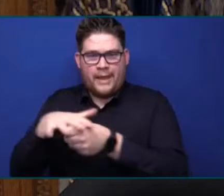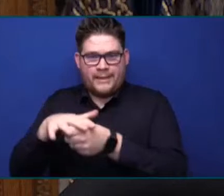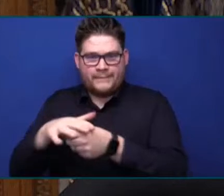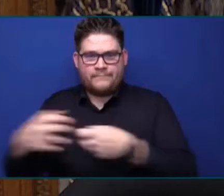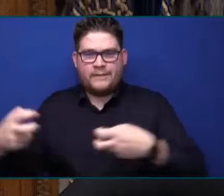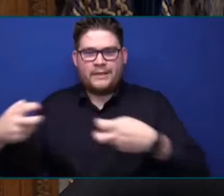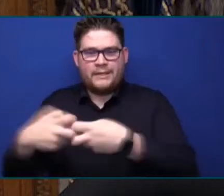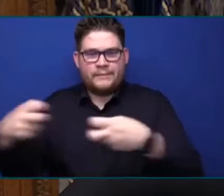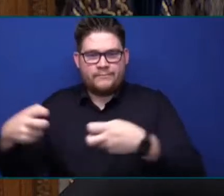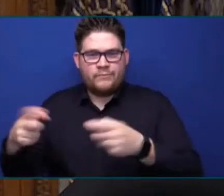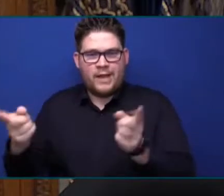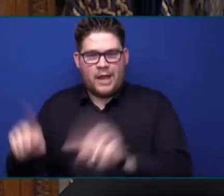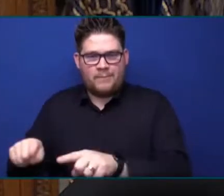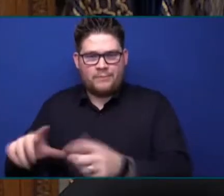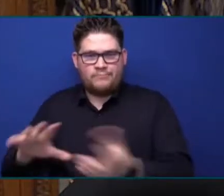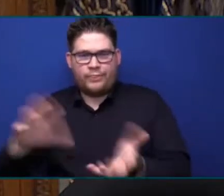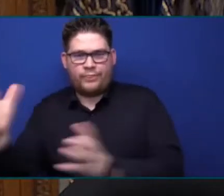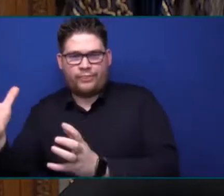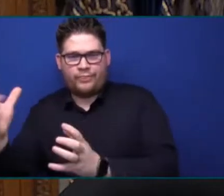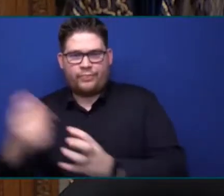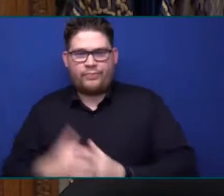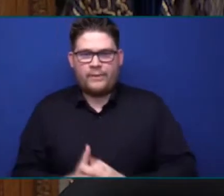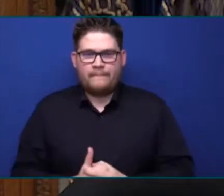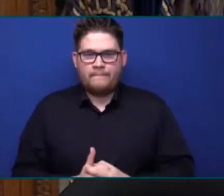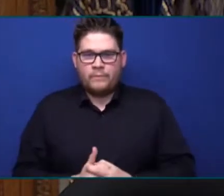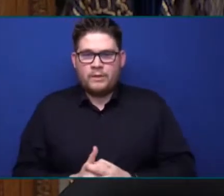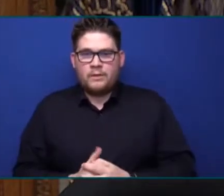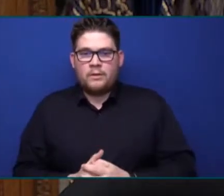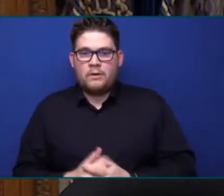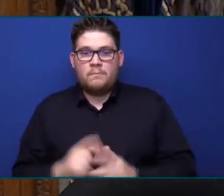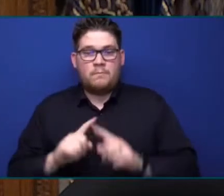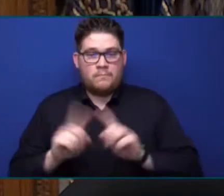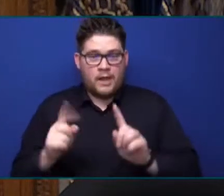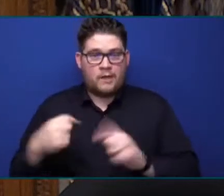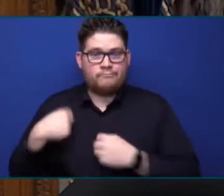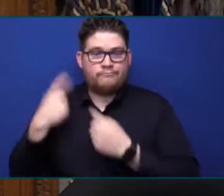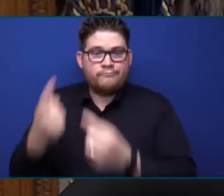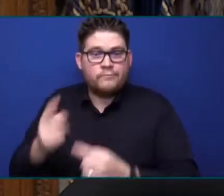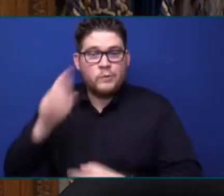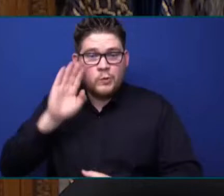years, my knowledge of disability, up until quite recently, was relatively limited. I was aware of